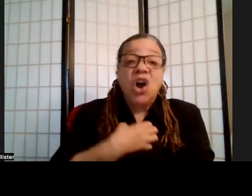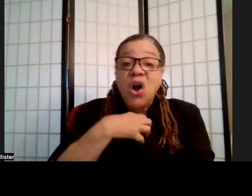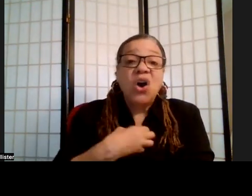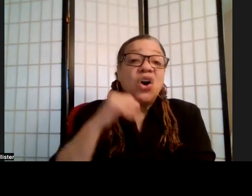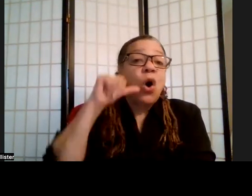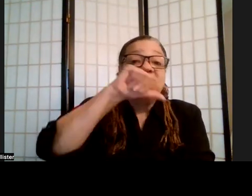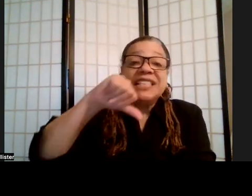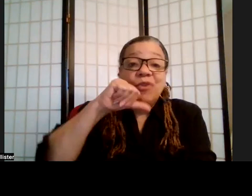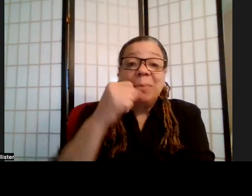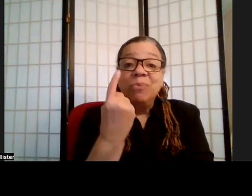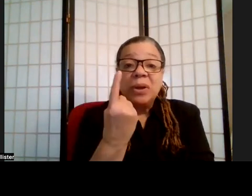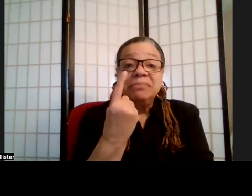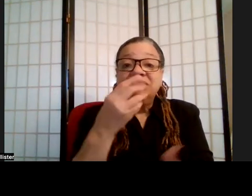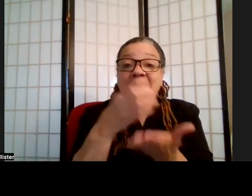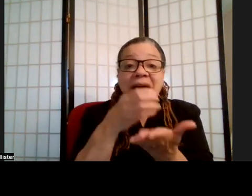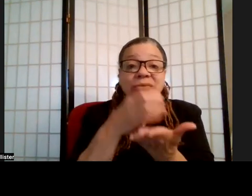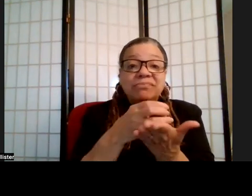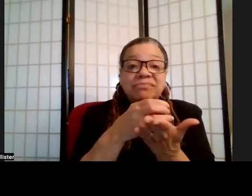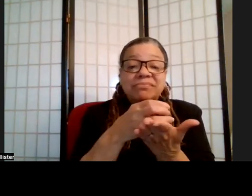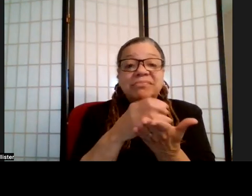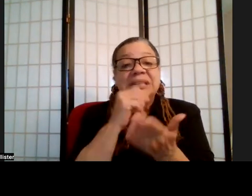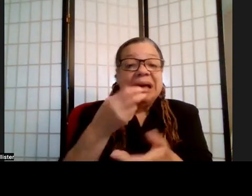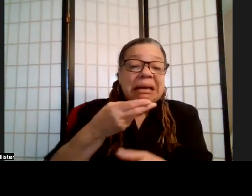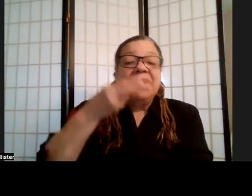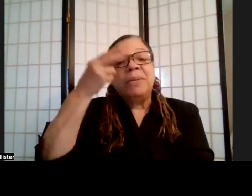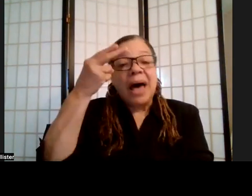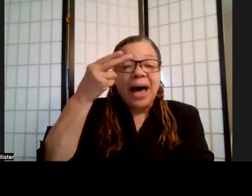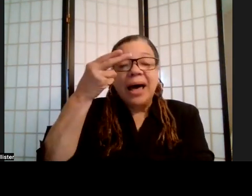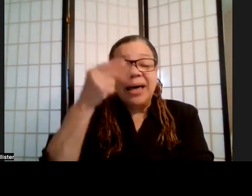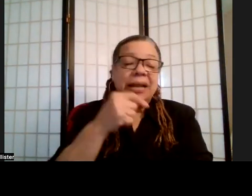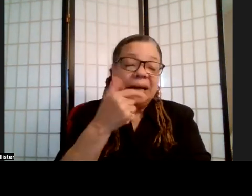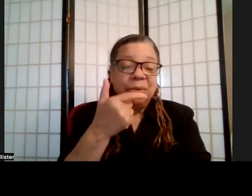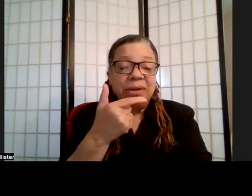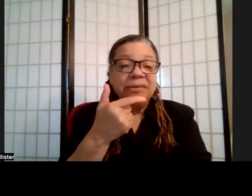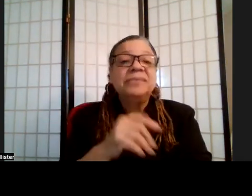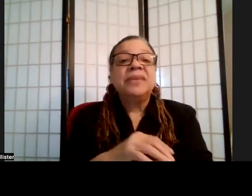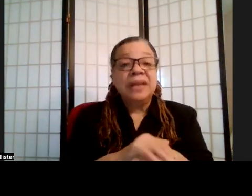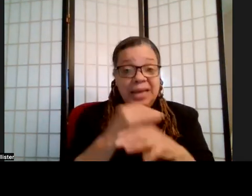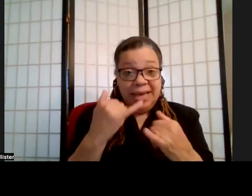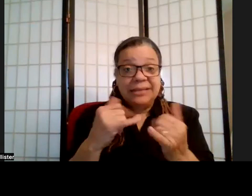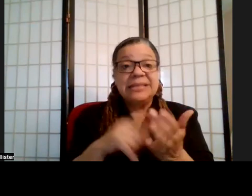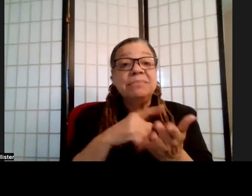of a cough syrup that acted as a mild hallucinogen if you took enough of it, and occasionally a card game. Then they would